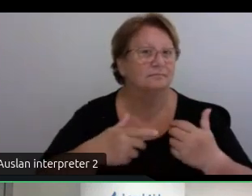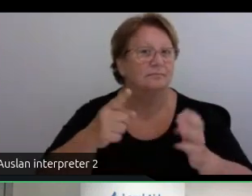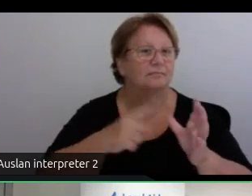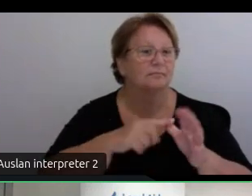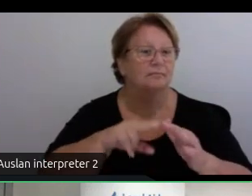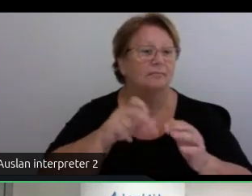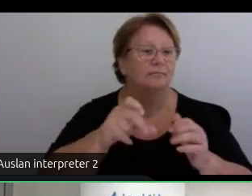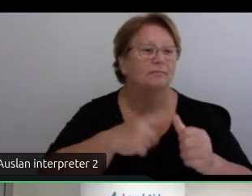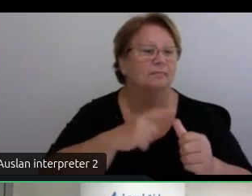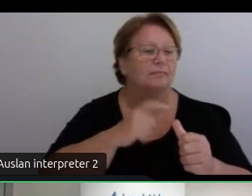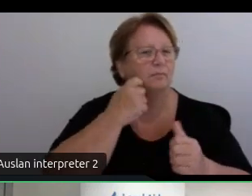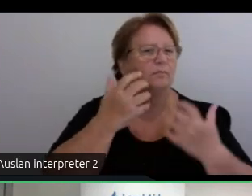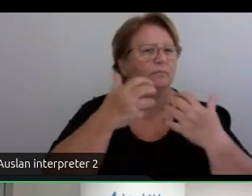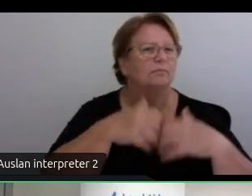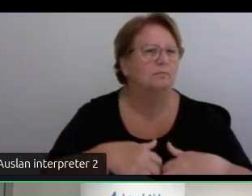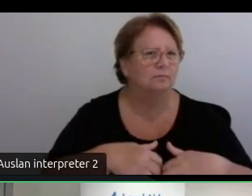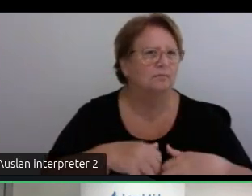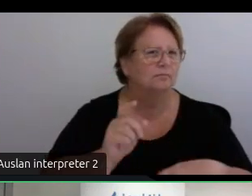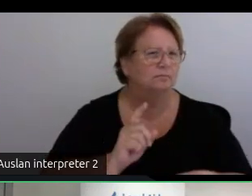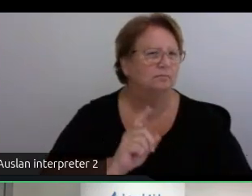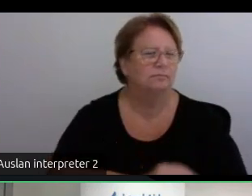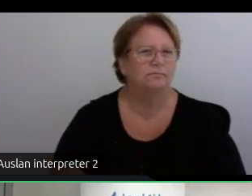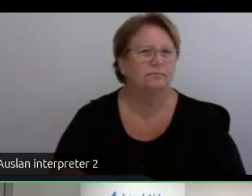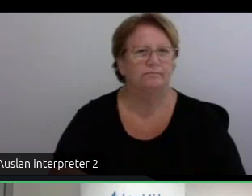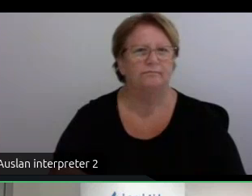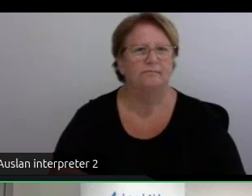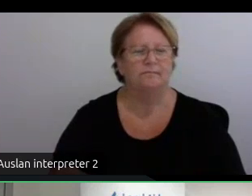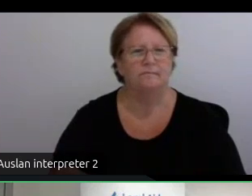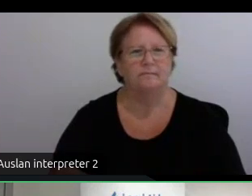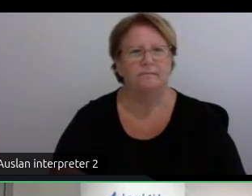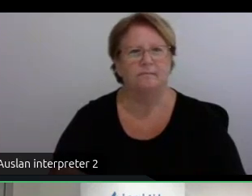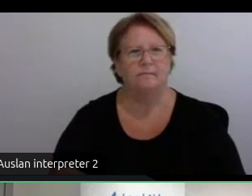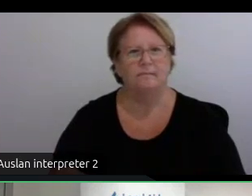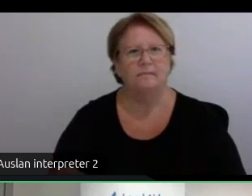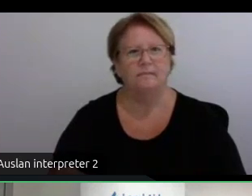will come up with a determination. No, we have we tell people that absolutely that's what we're